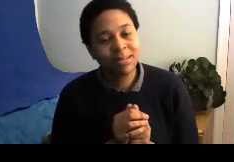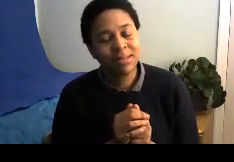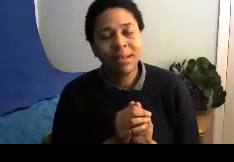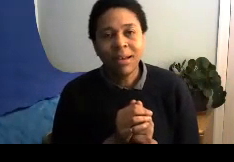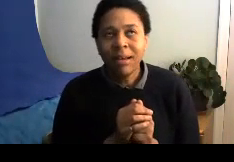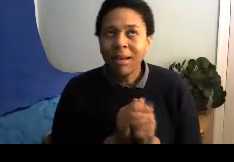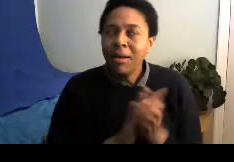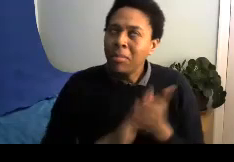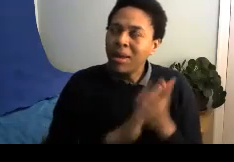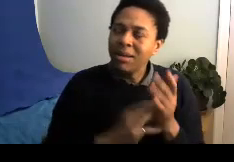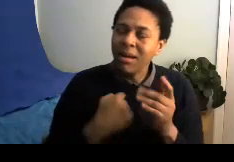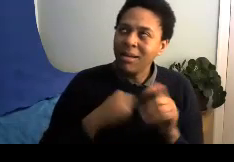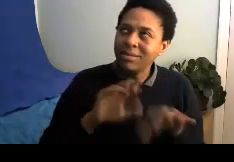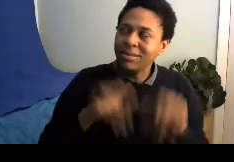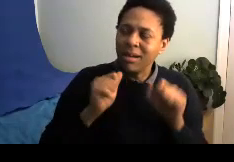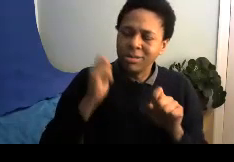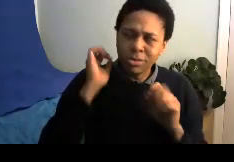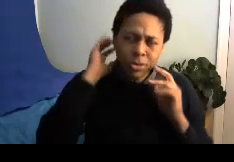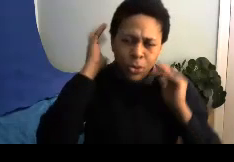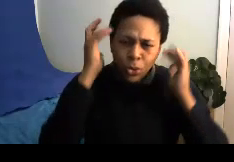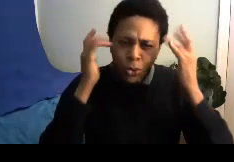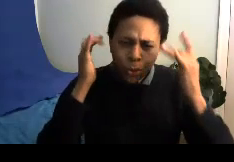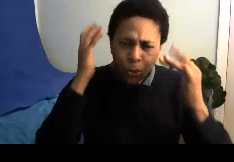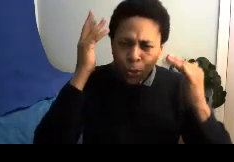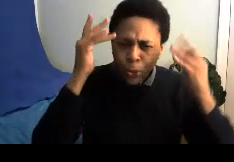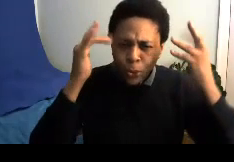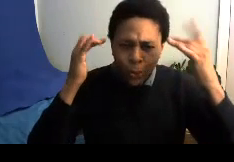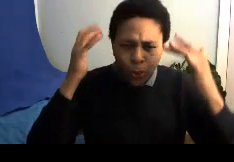a lot of things and really brought a big lump to my throat